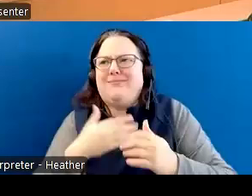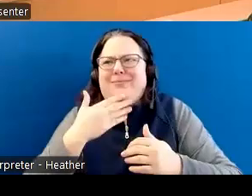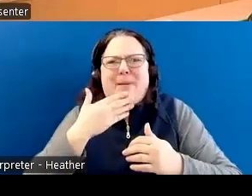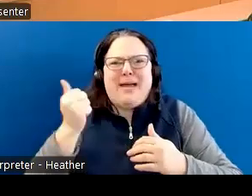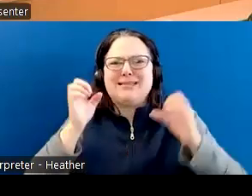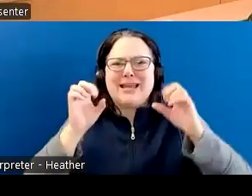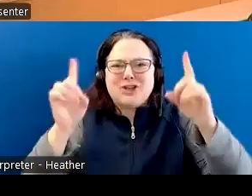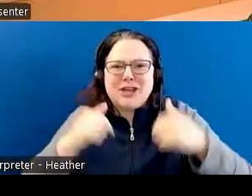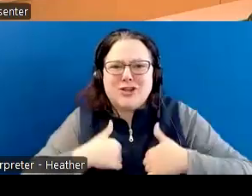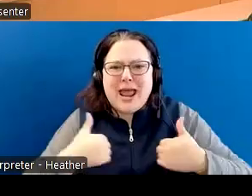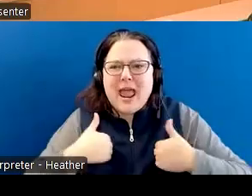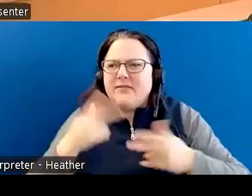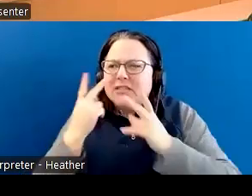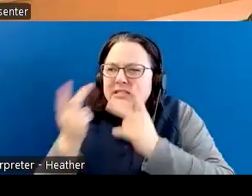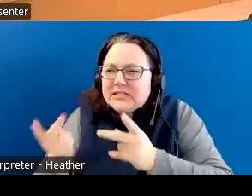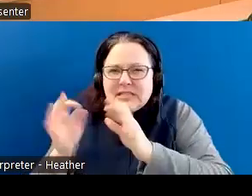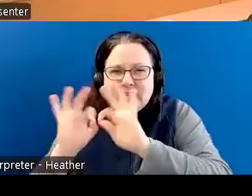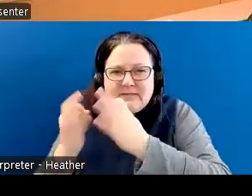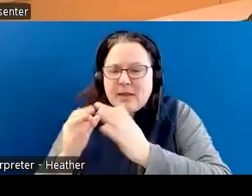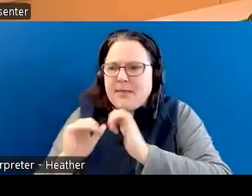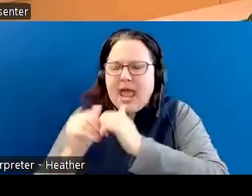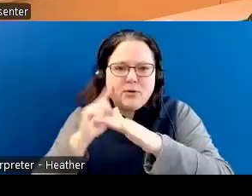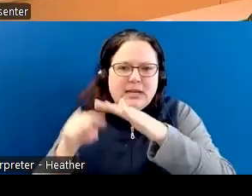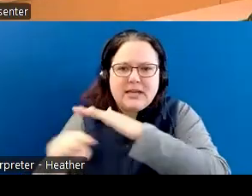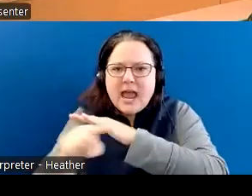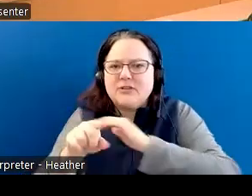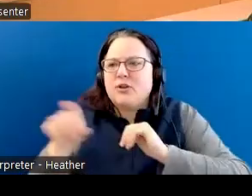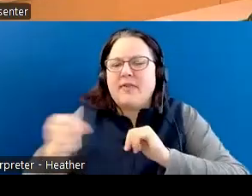family members try to navigate the same, right? Being incarcerated for psychosis,